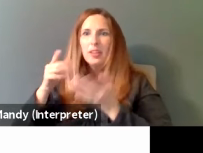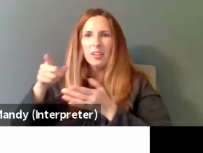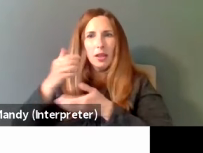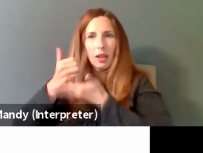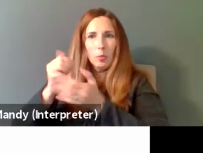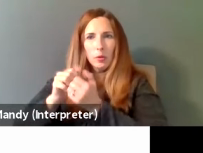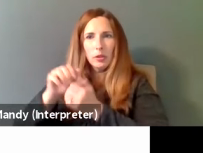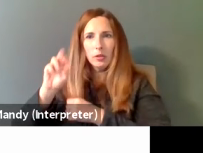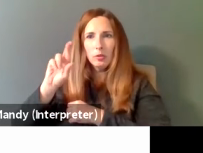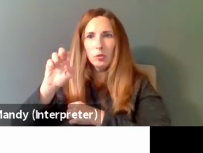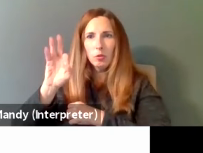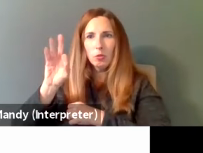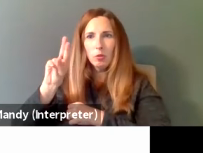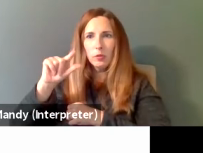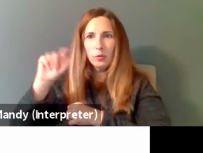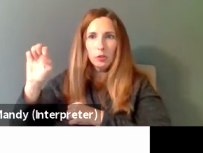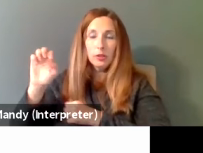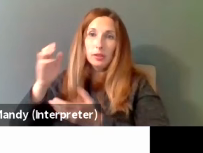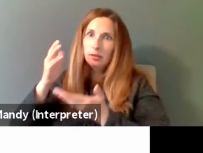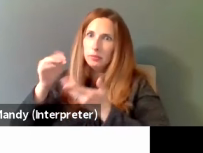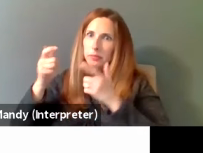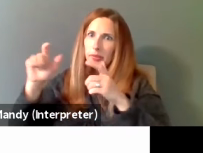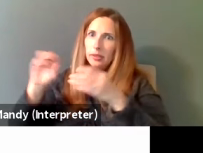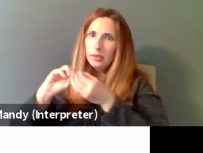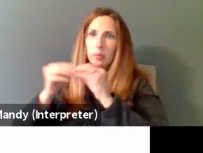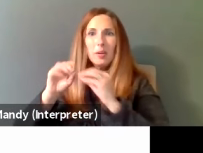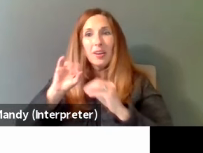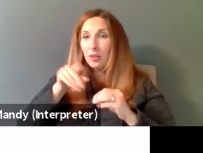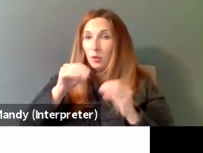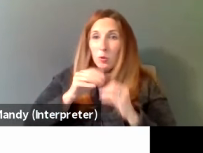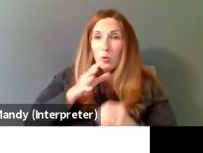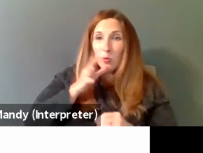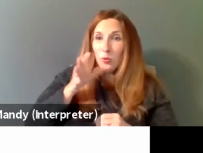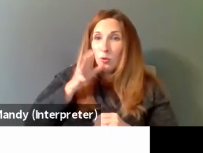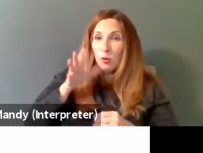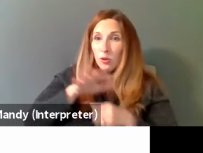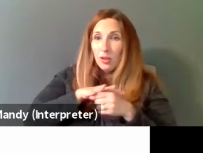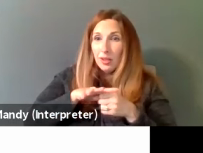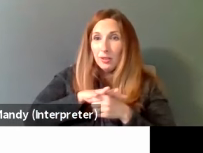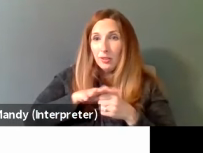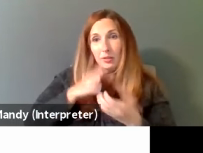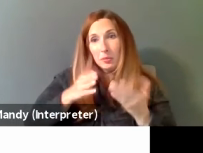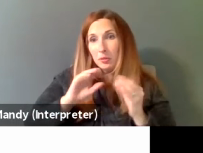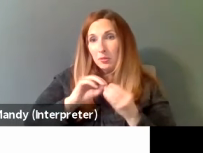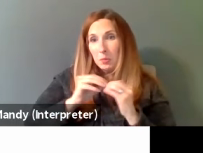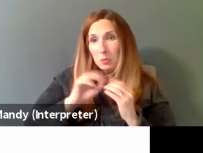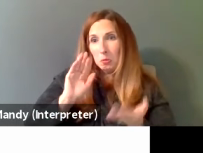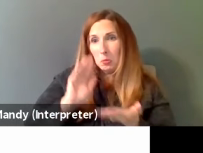If you're located in more of a rural area, your number might be, might be less.